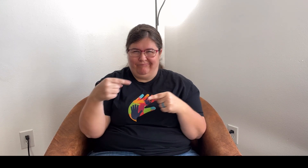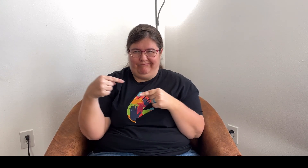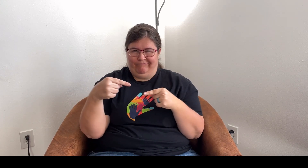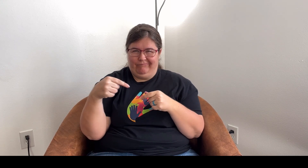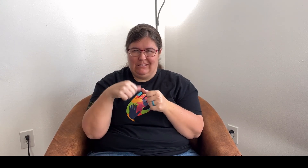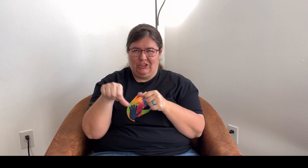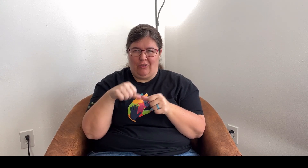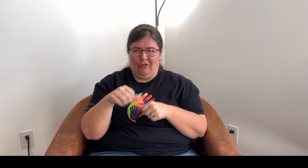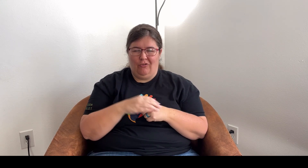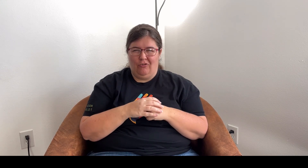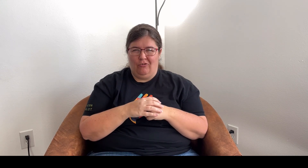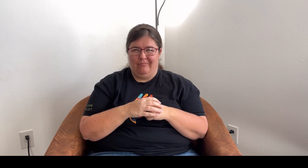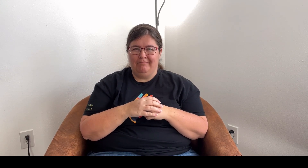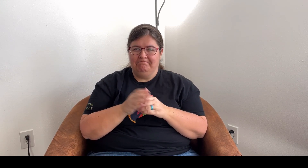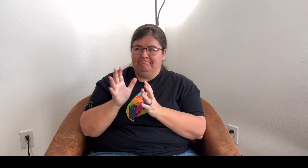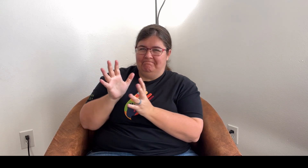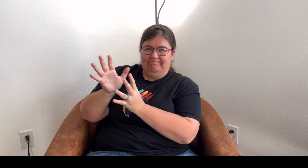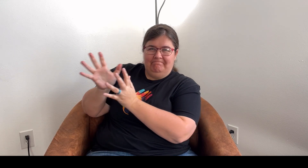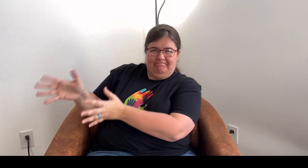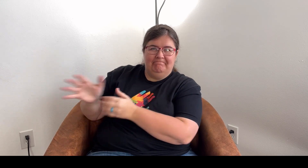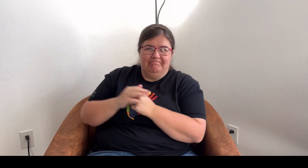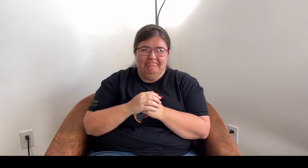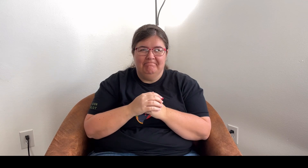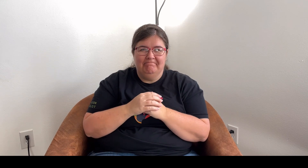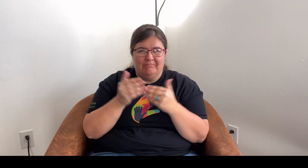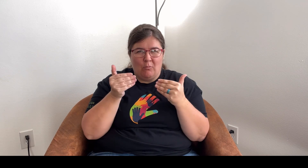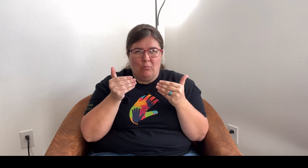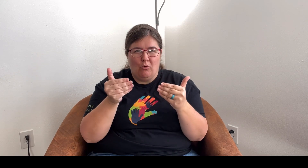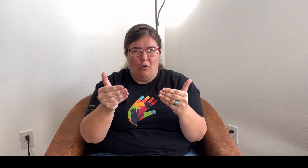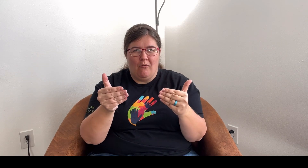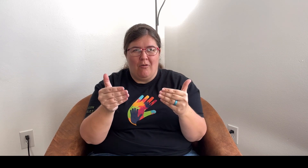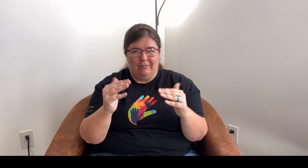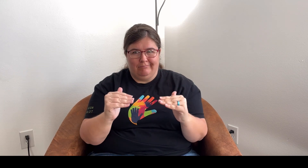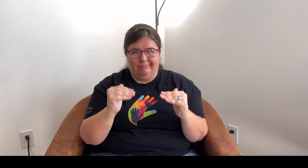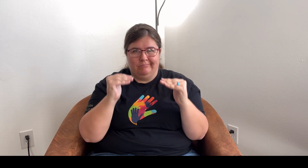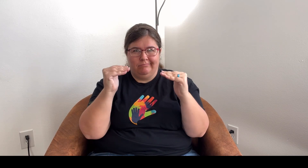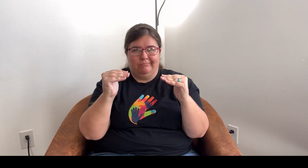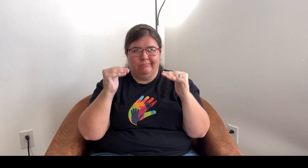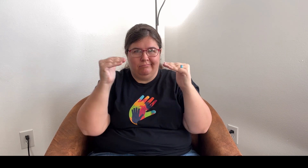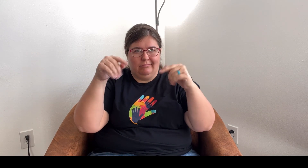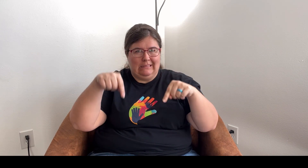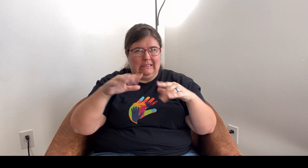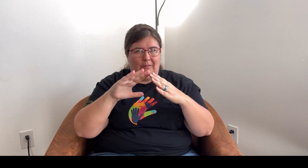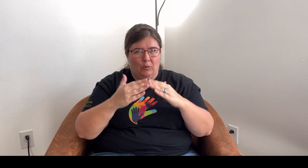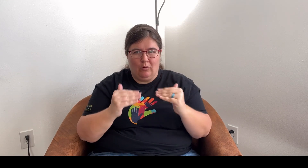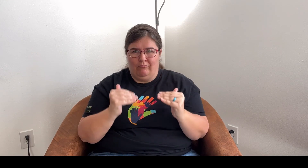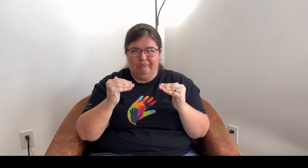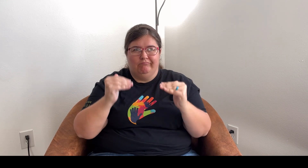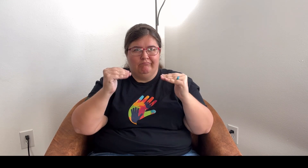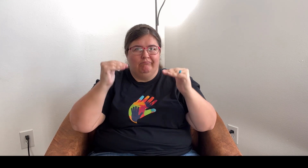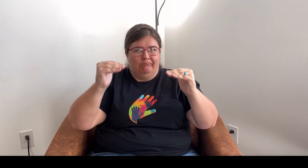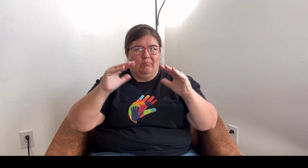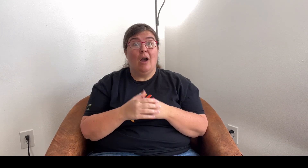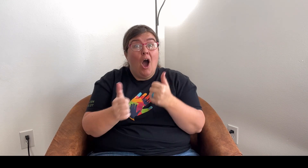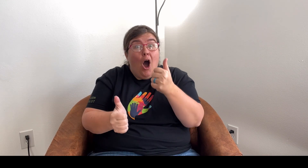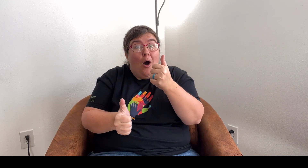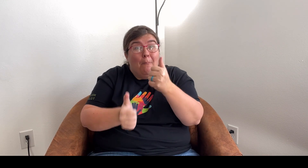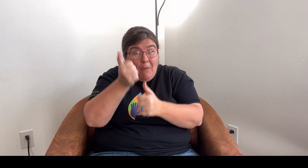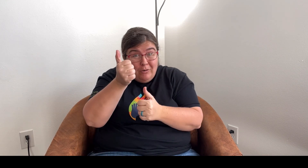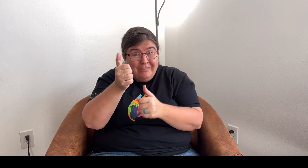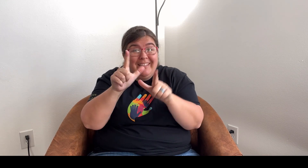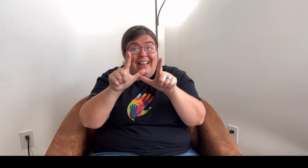habits like the infighting, can be left behind so we can move forward and improve as a community.